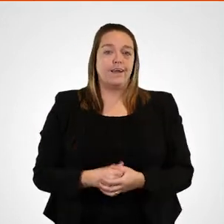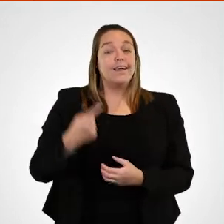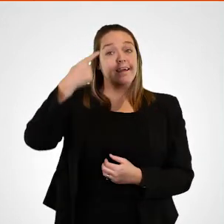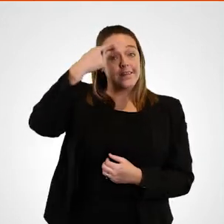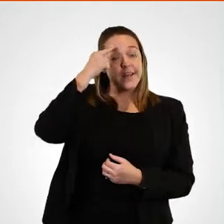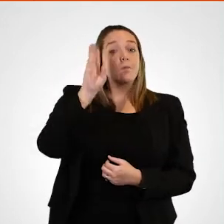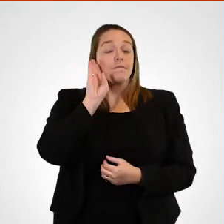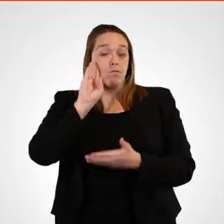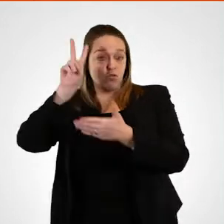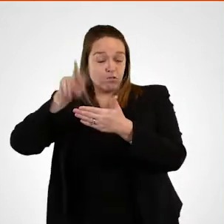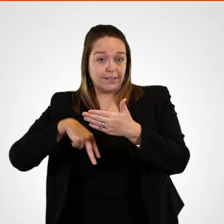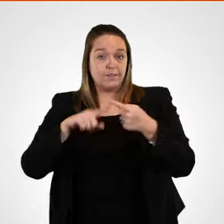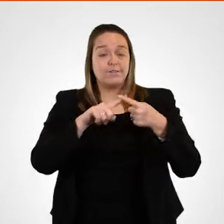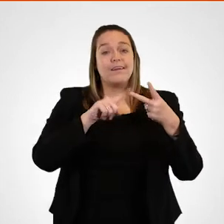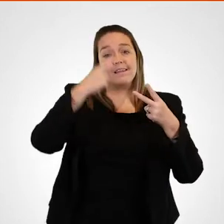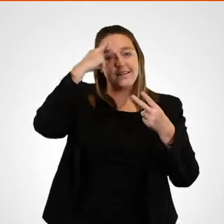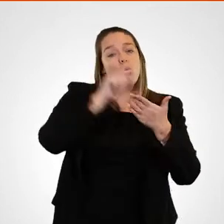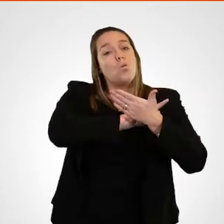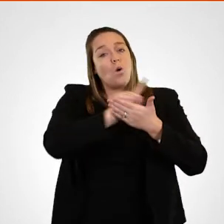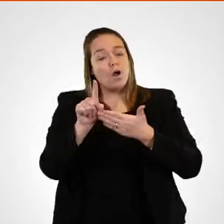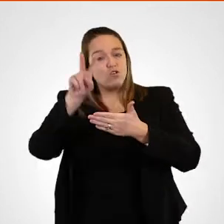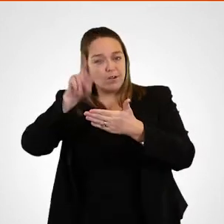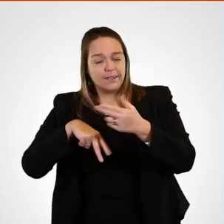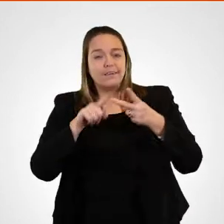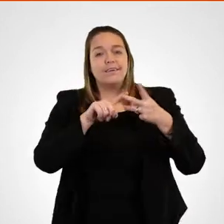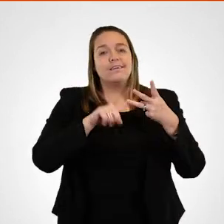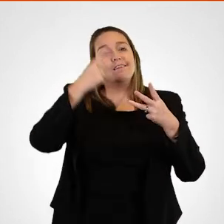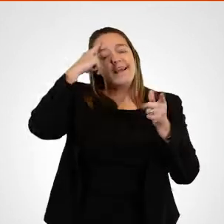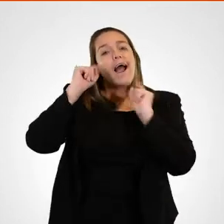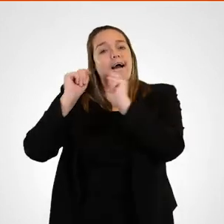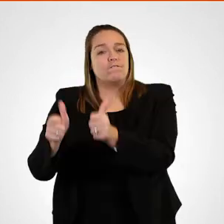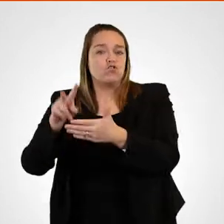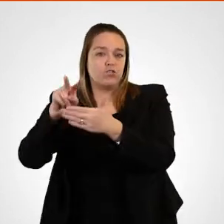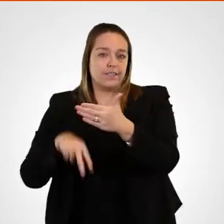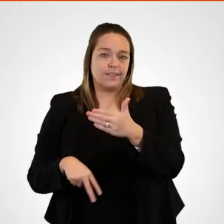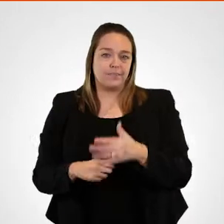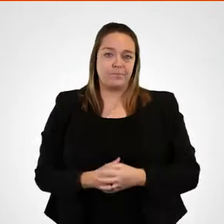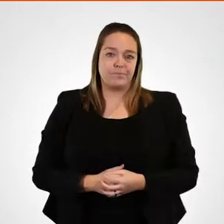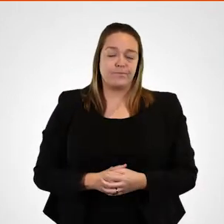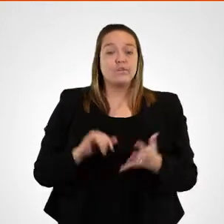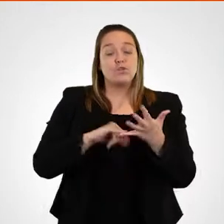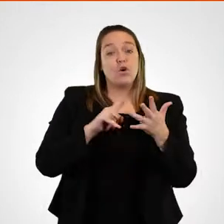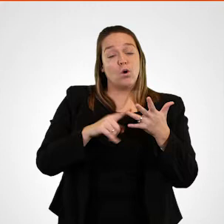the thinking before reading, the thinking while reading and the thinking after reading. So the think before reading is